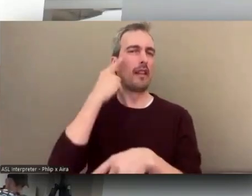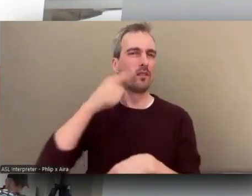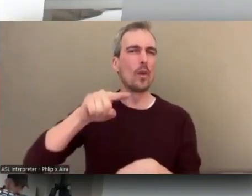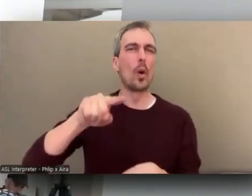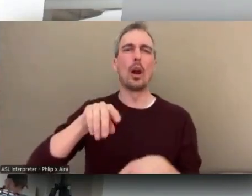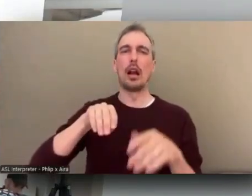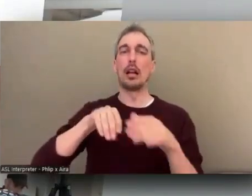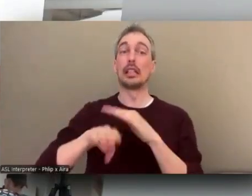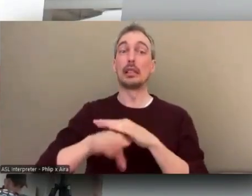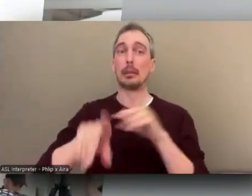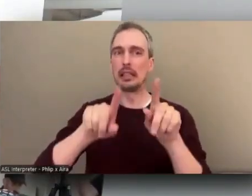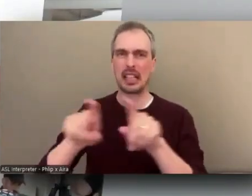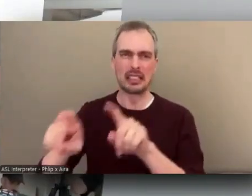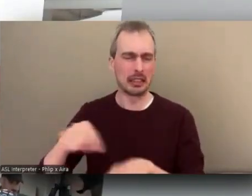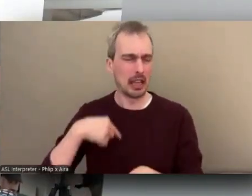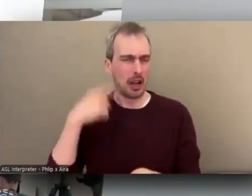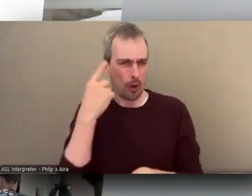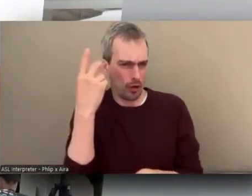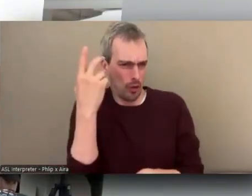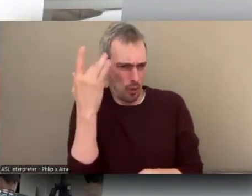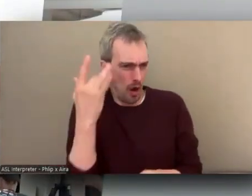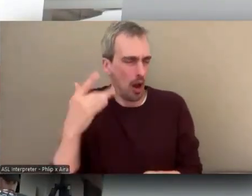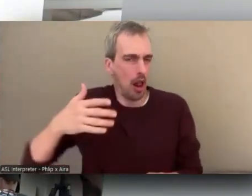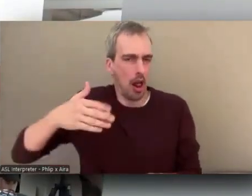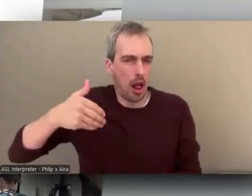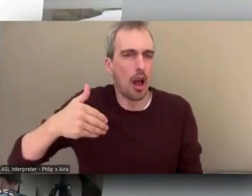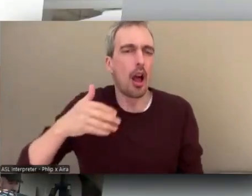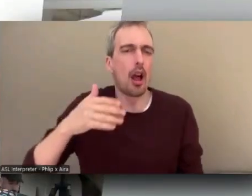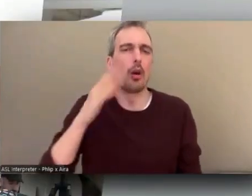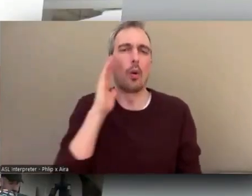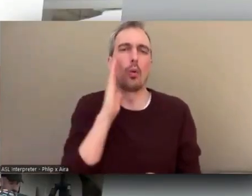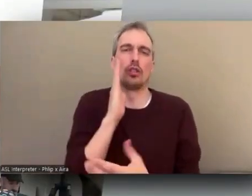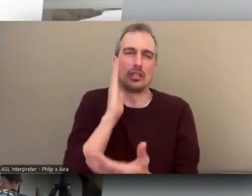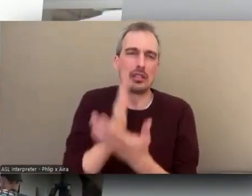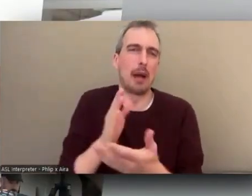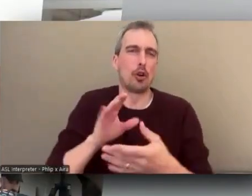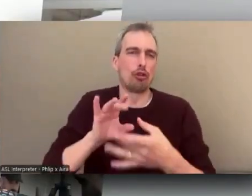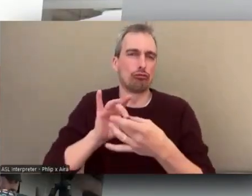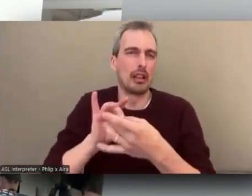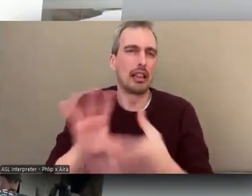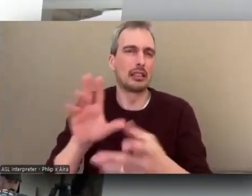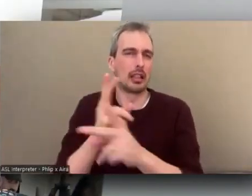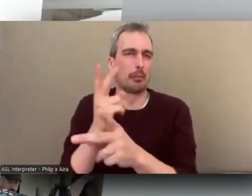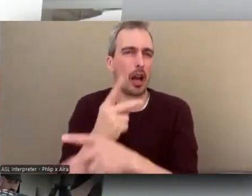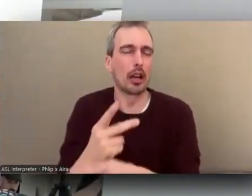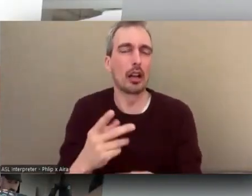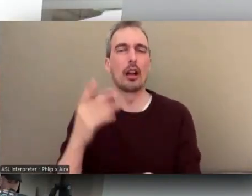Even these automated tests... Do we feel like at that point... If they fail, why is it any different than any end to end test failing that